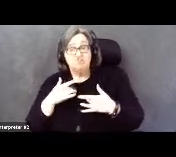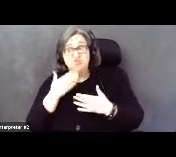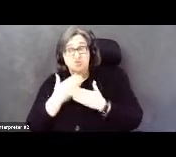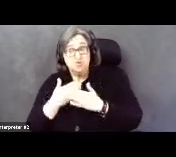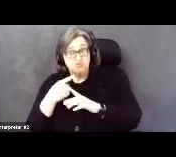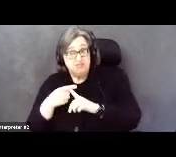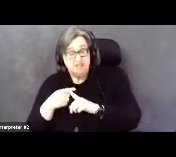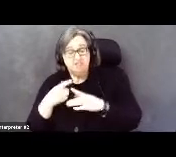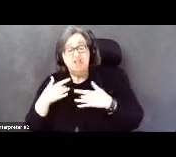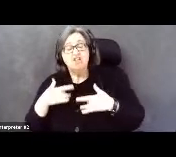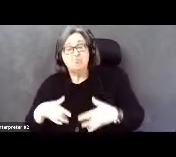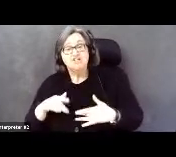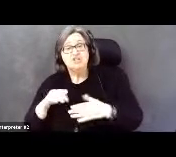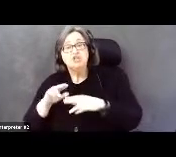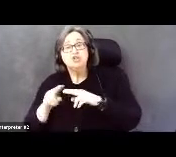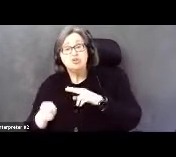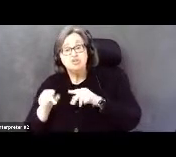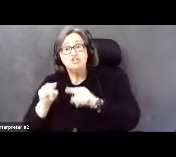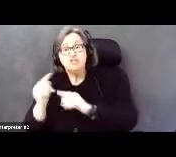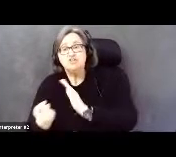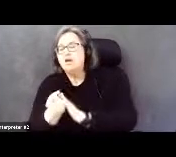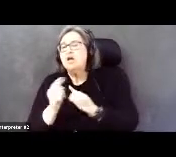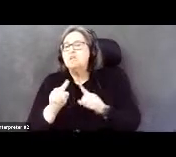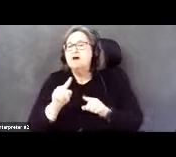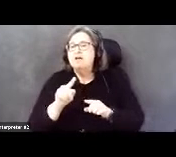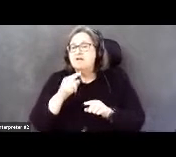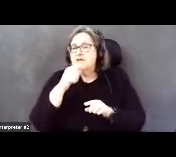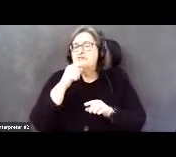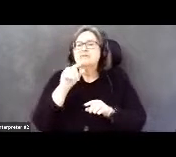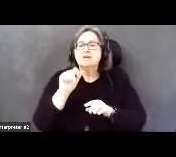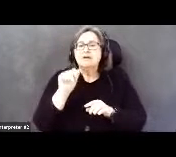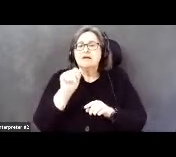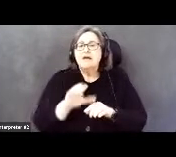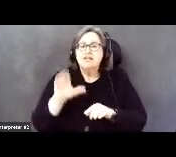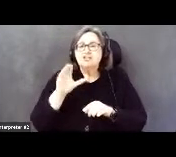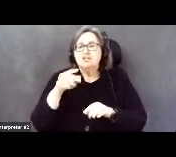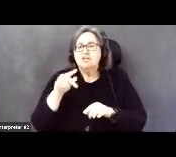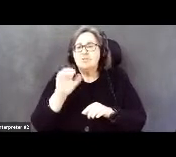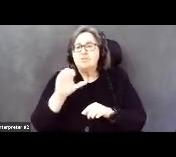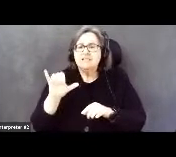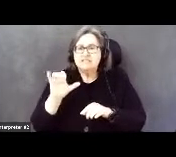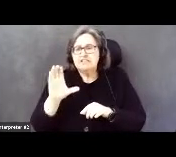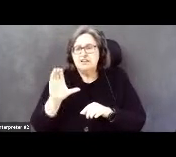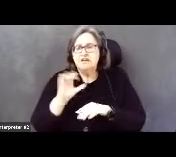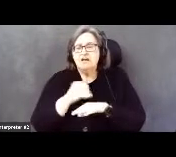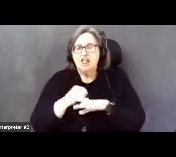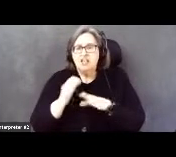for Asian and Pacific islanders. Black people with TBI have lower life satisfaction. We